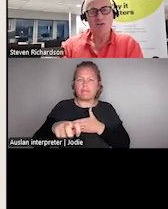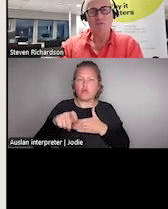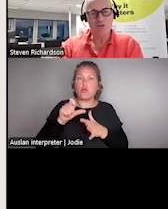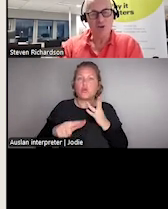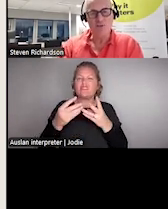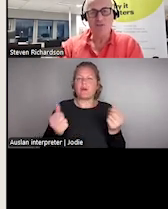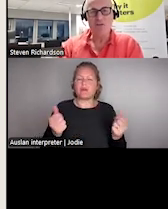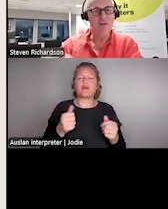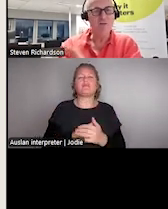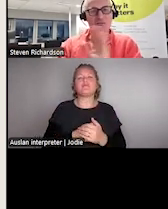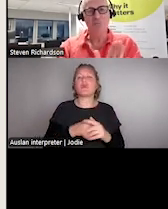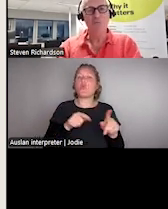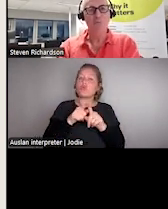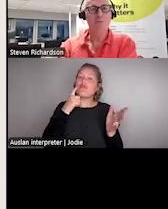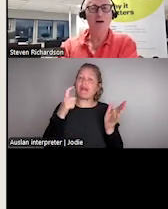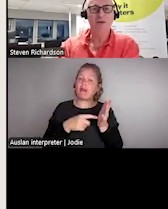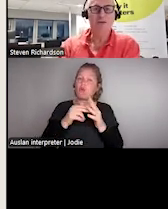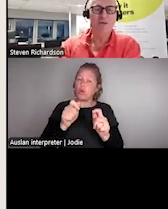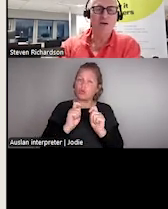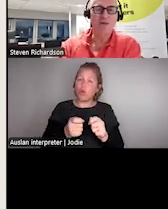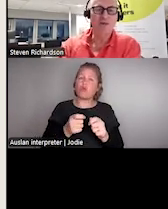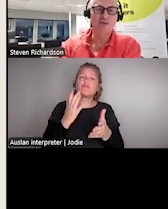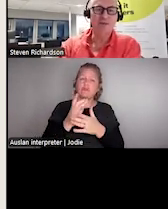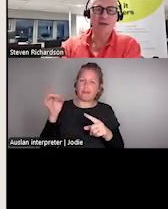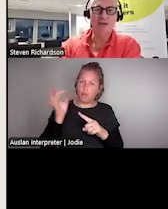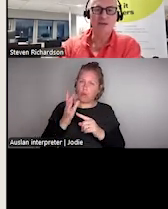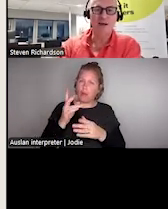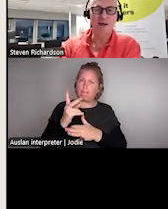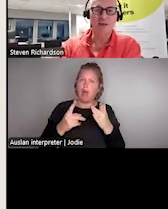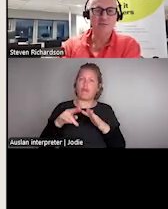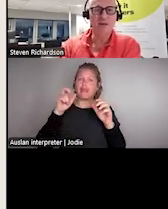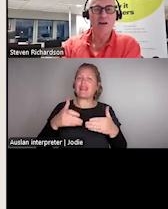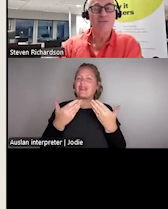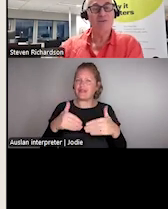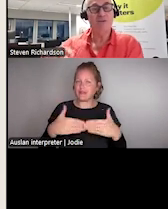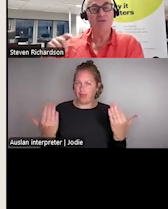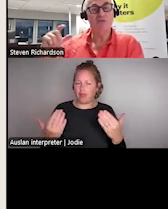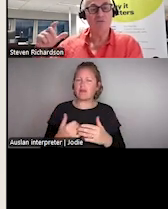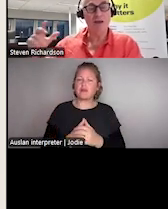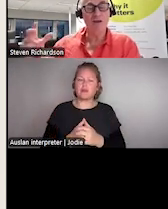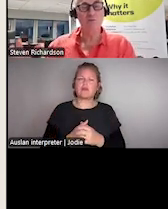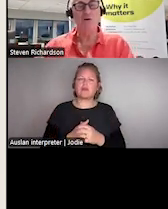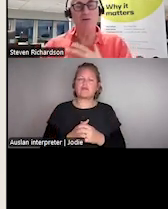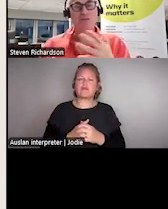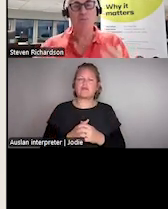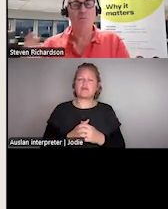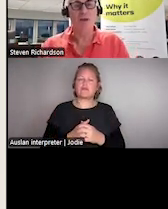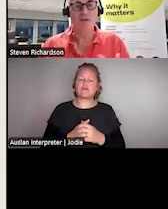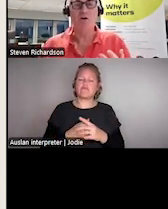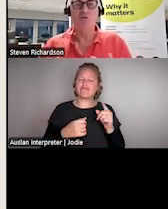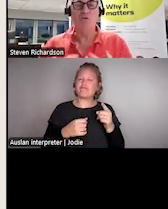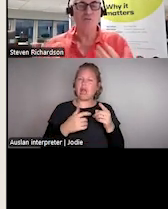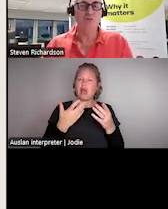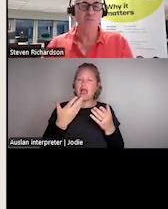for your donors is super important. This goes to how you might support that on your social